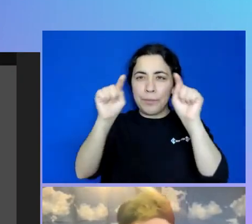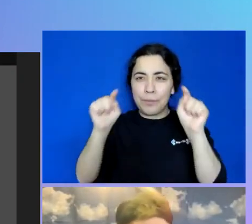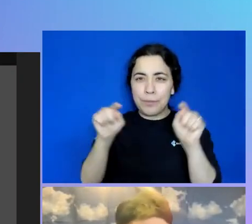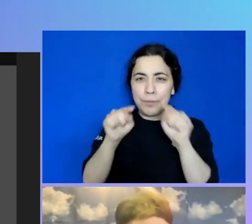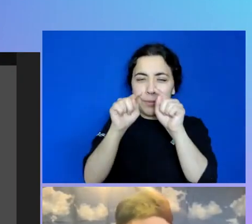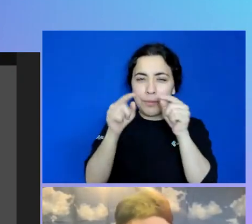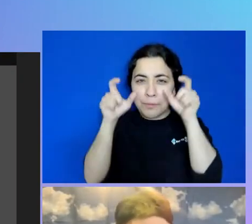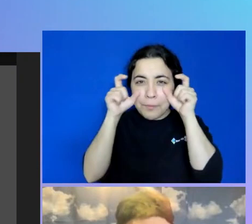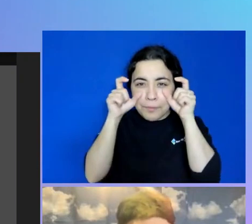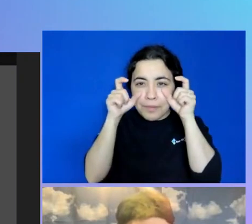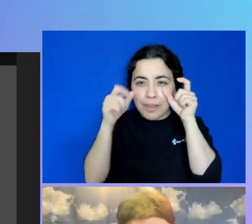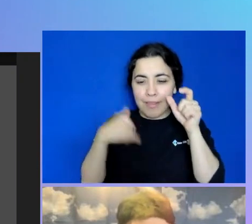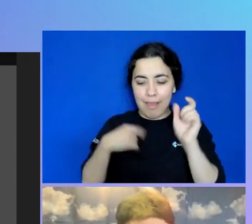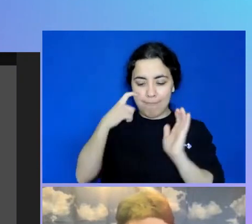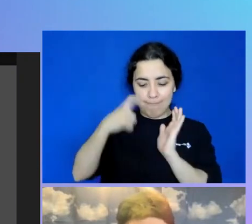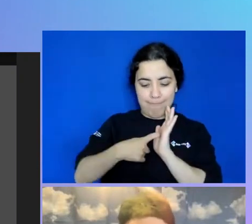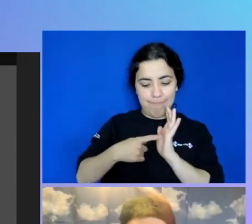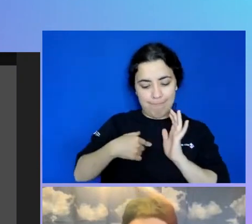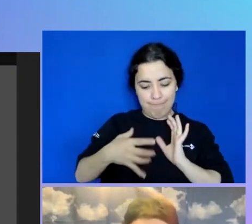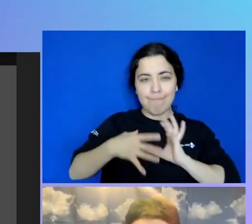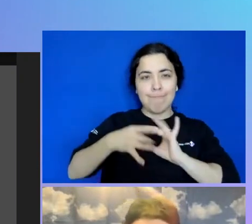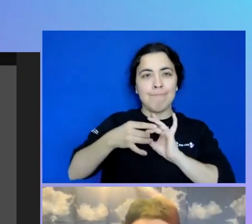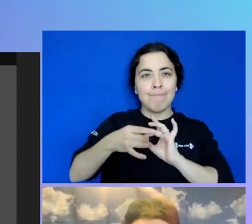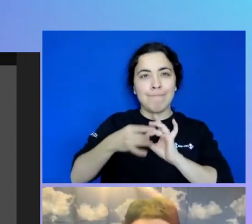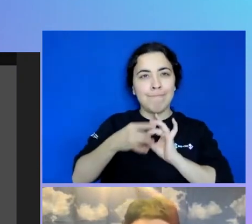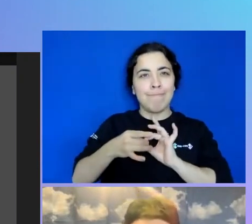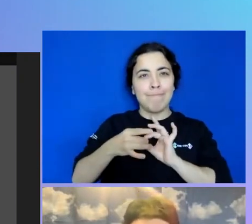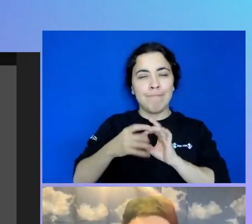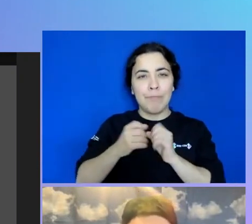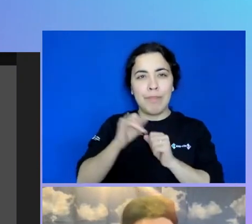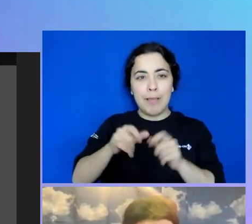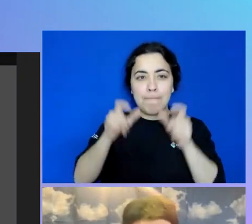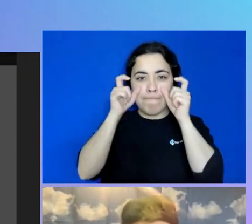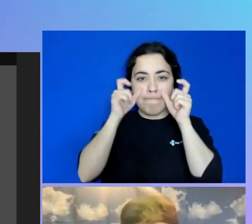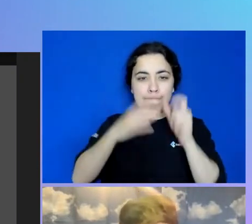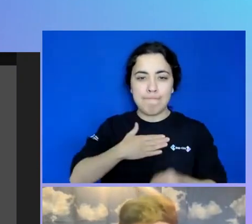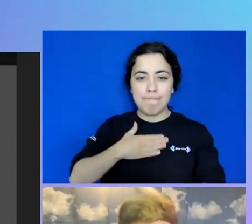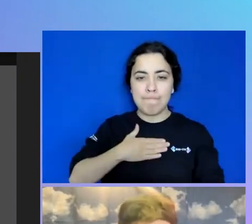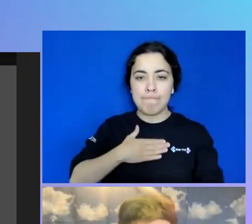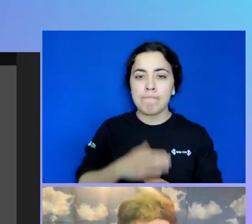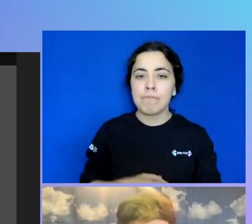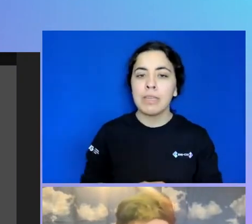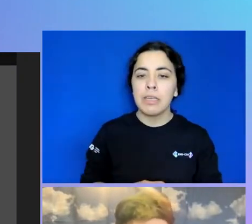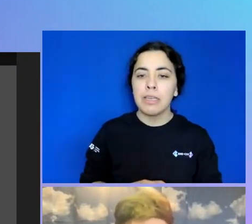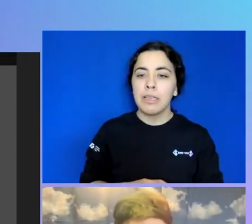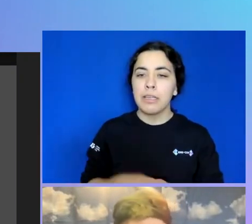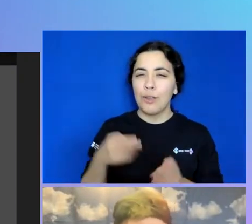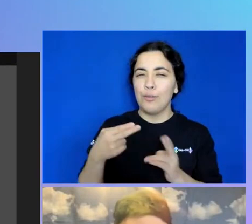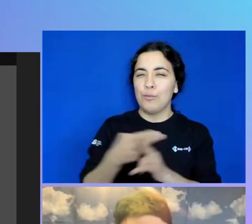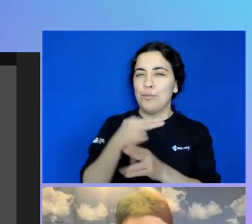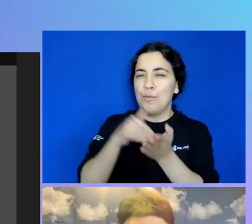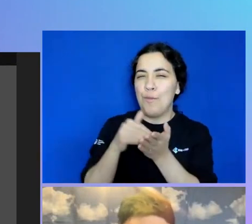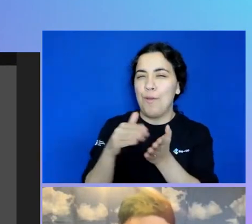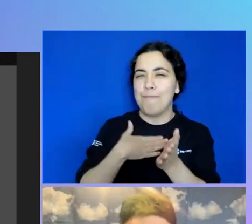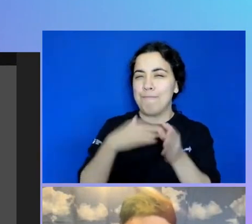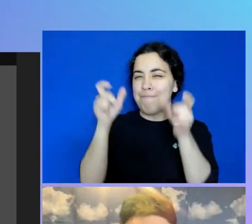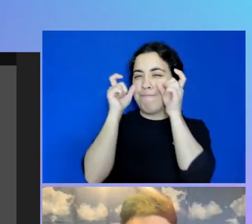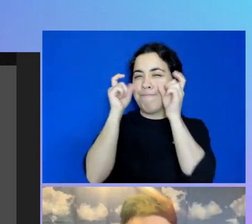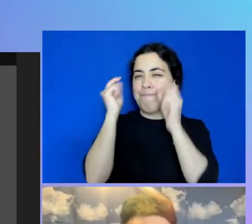they're one of my signature items. Uh, so back to the terms that we're that we're covering